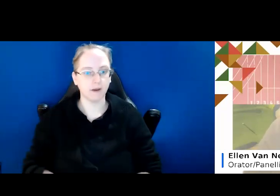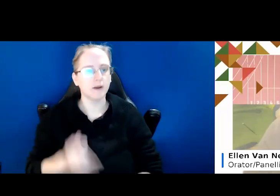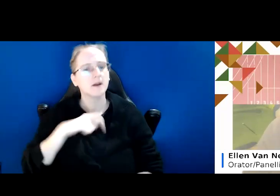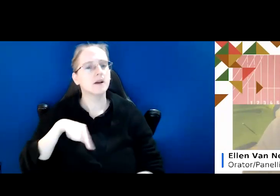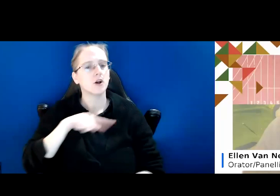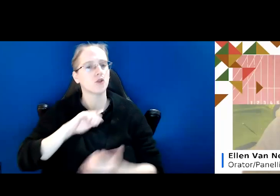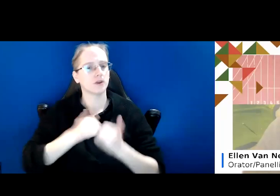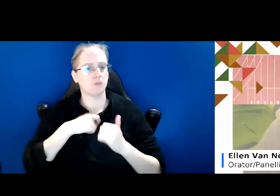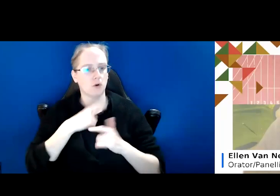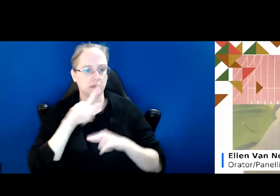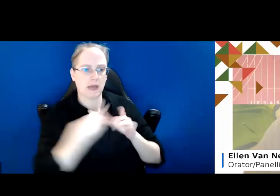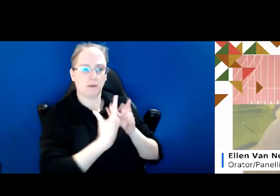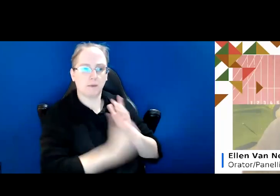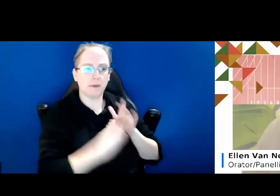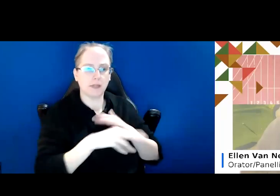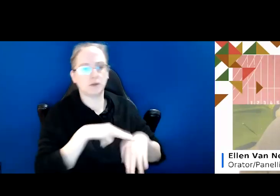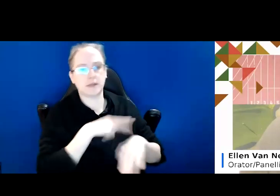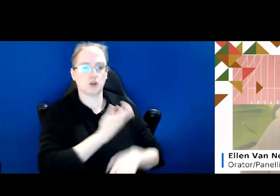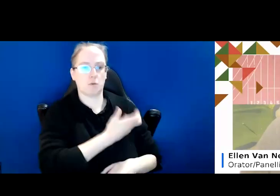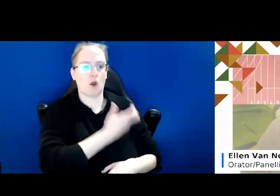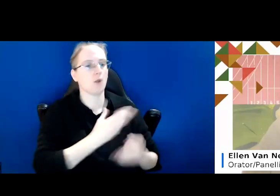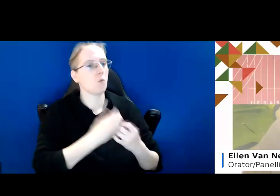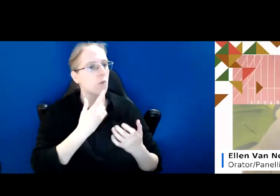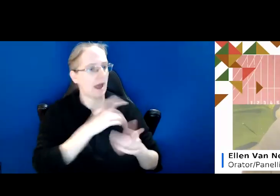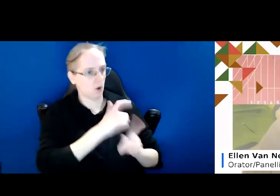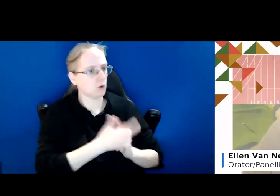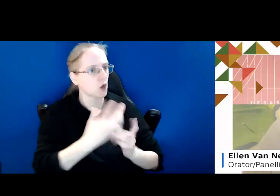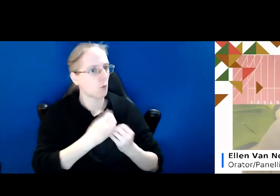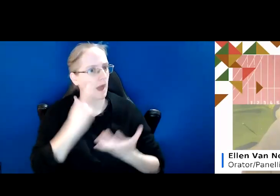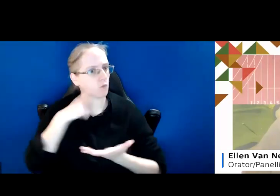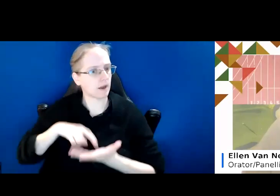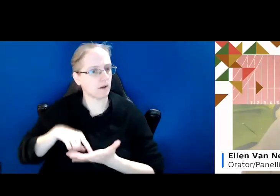without recognition of their indigenous origins.